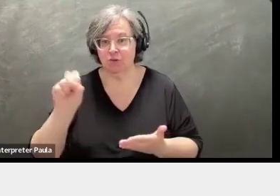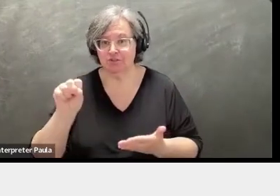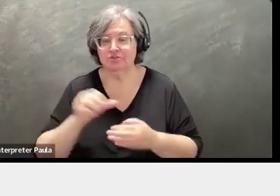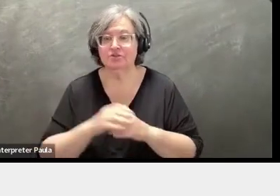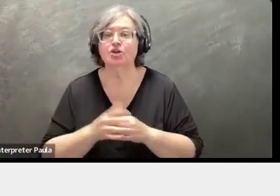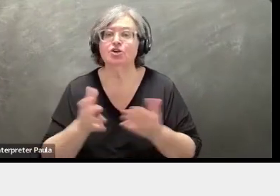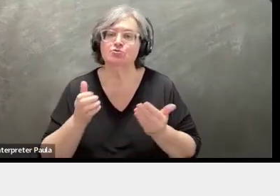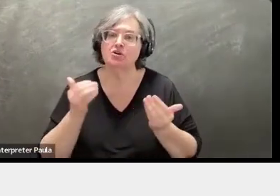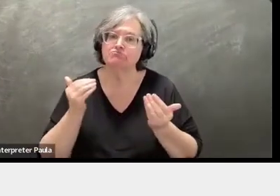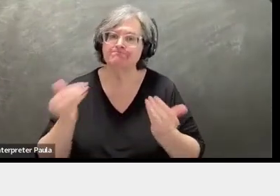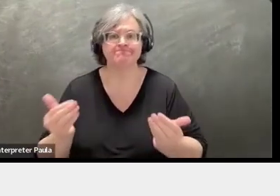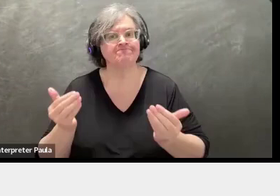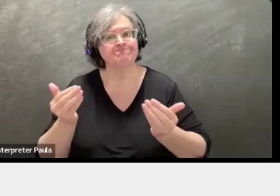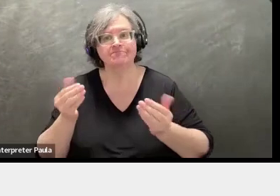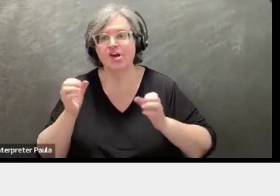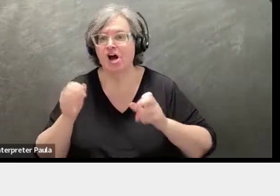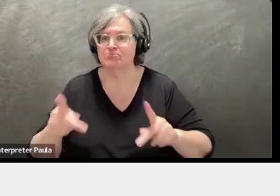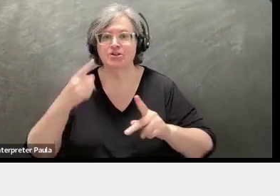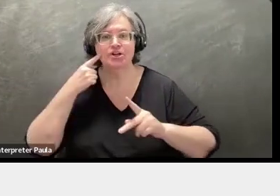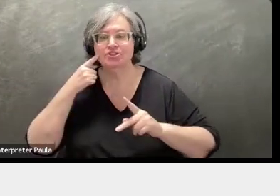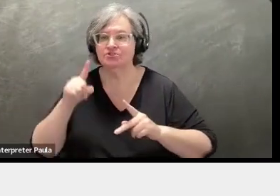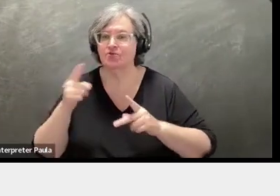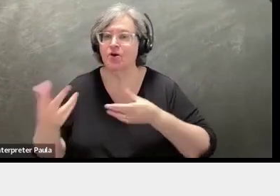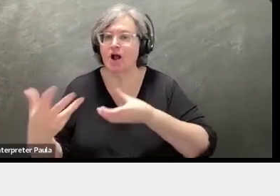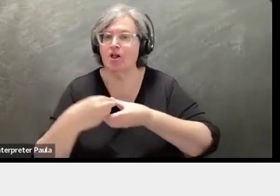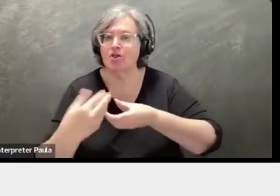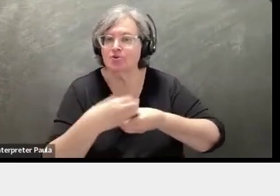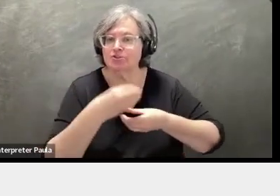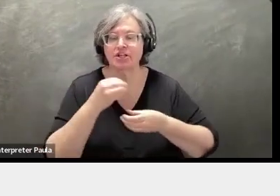opportunities for inclusion and participation in the community,